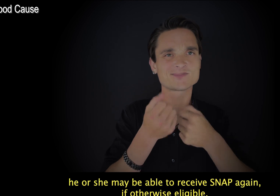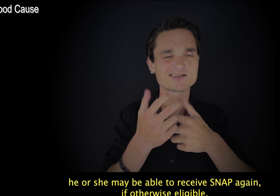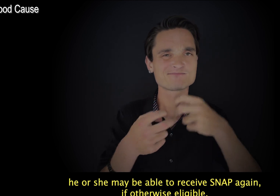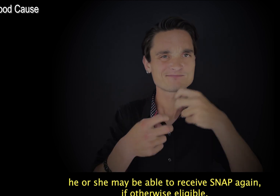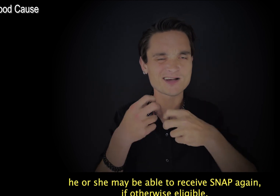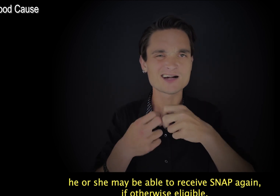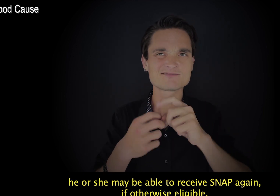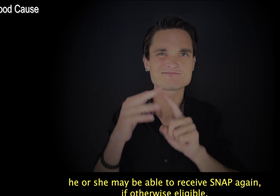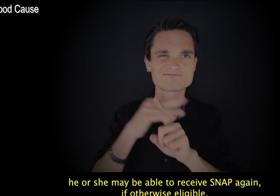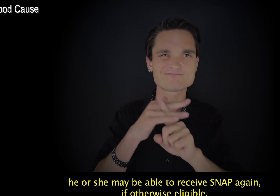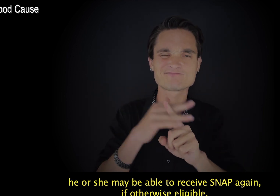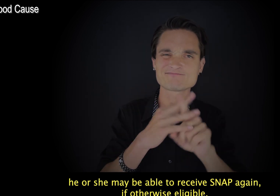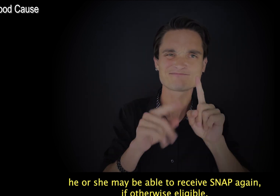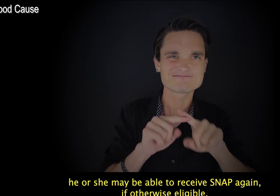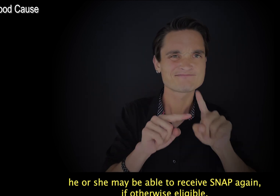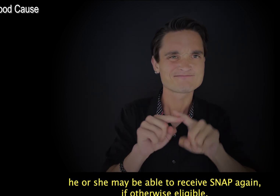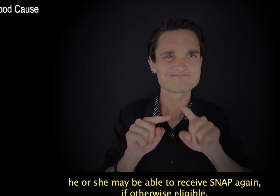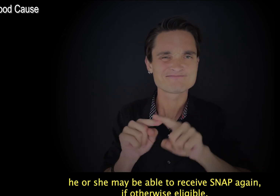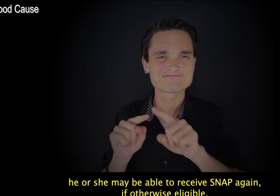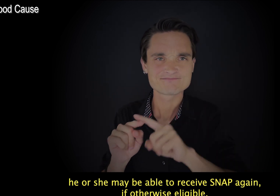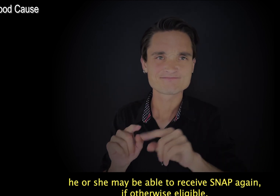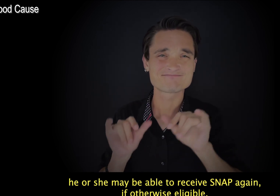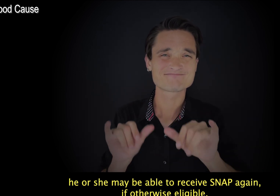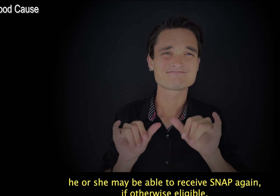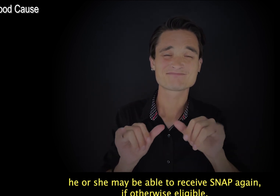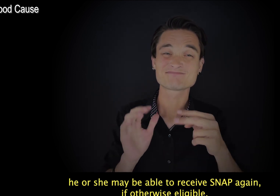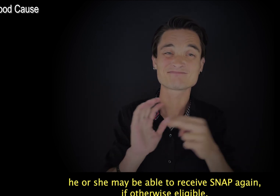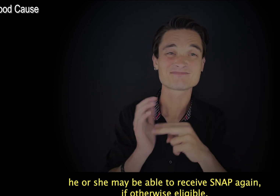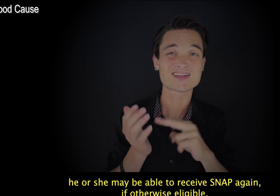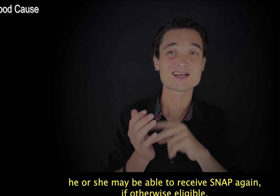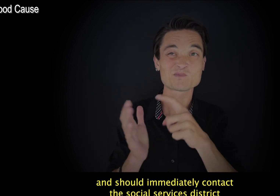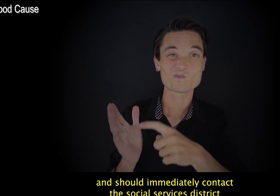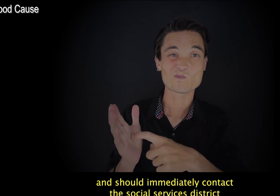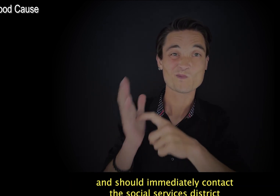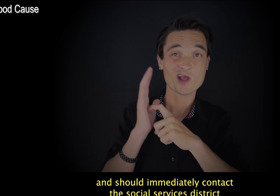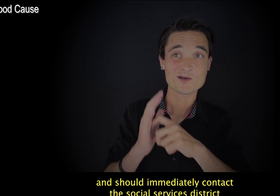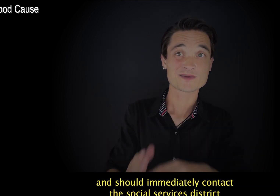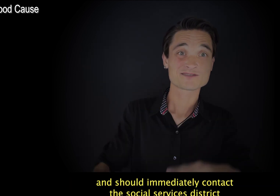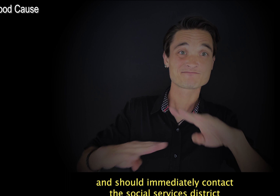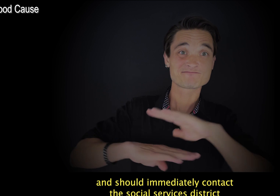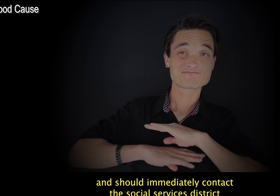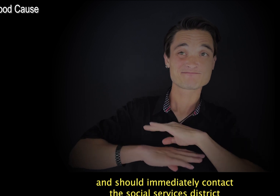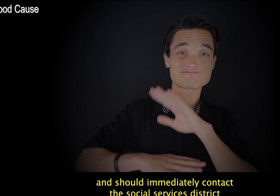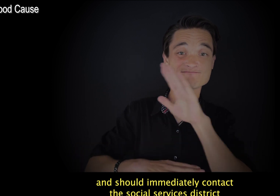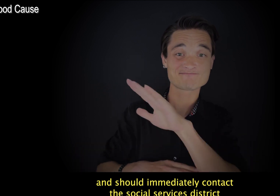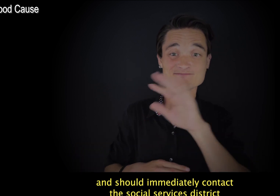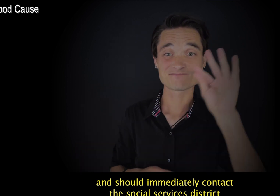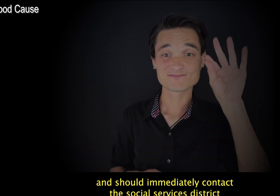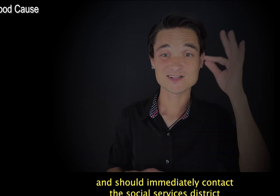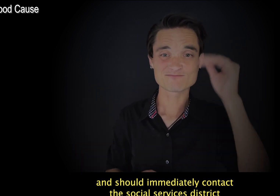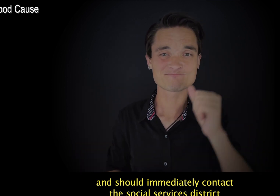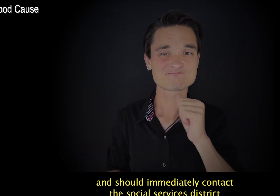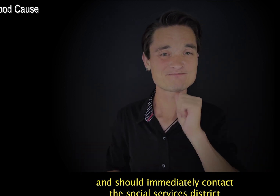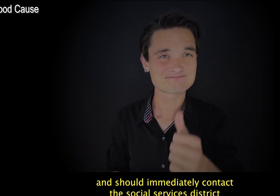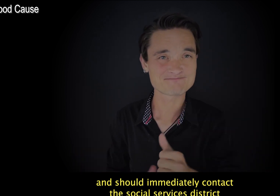he or she may be able to receive SNAP again, if otherwise eligible, and should immediately contact the social services district